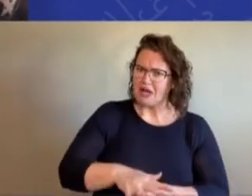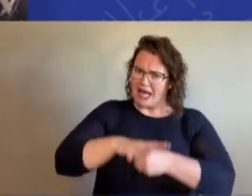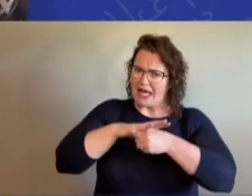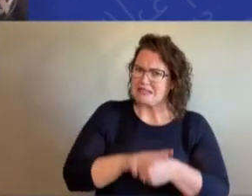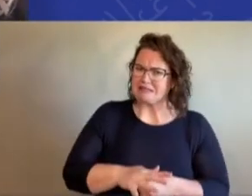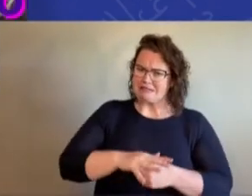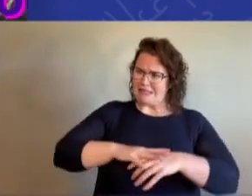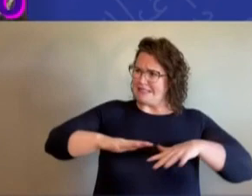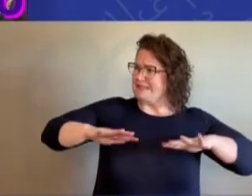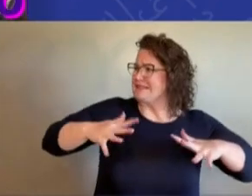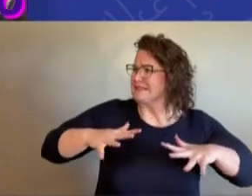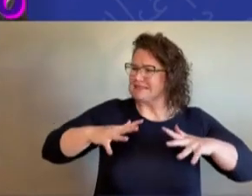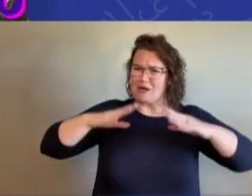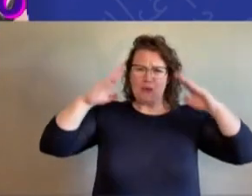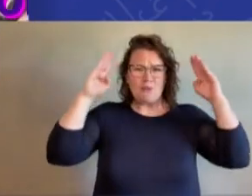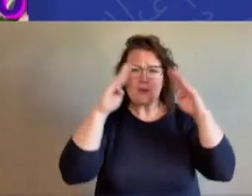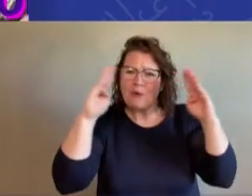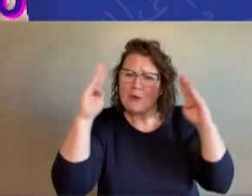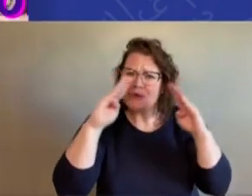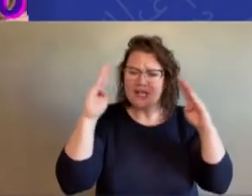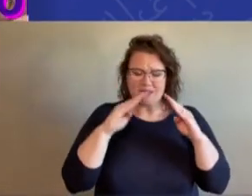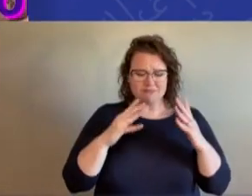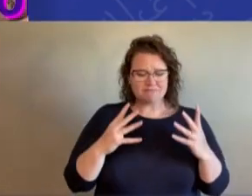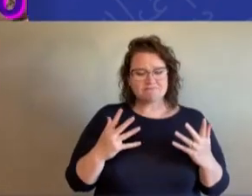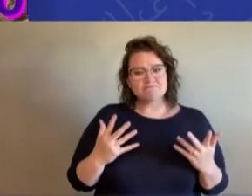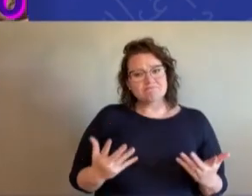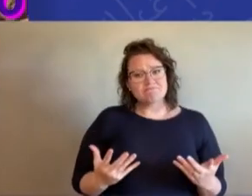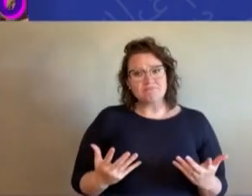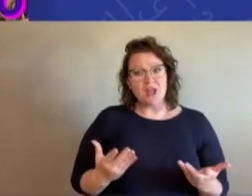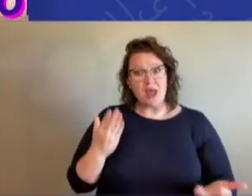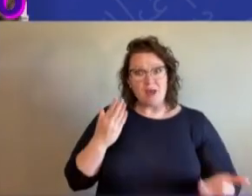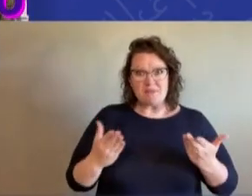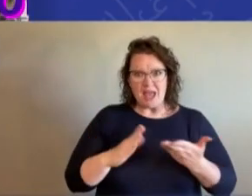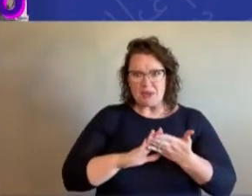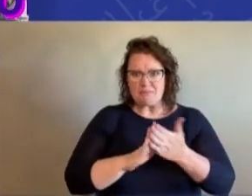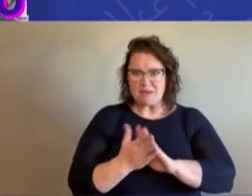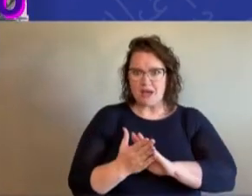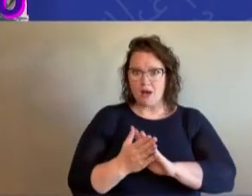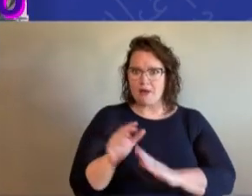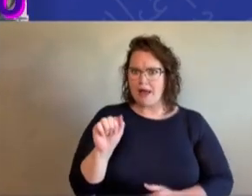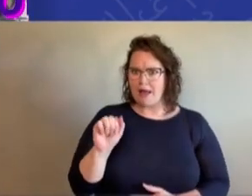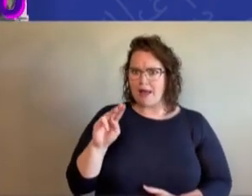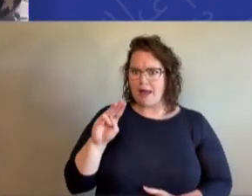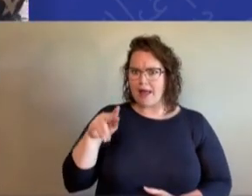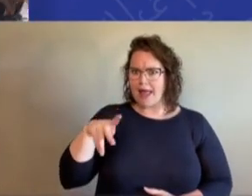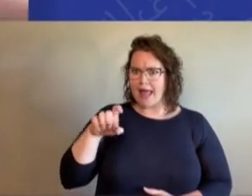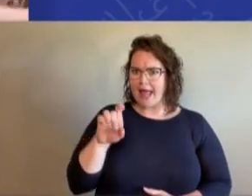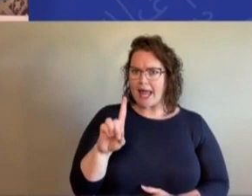zone. But sometimes, things upset us or really stress us out and make